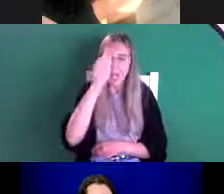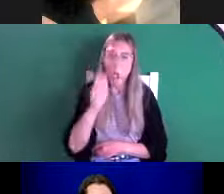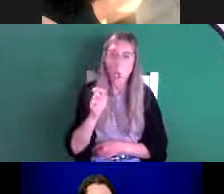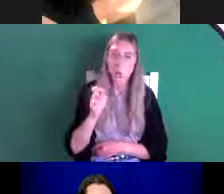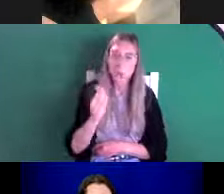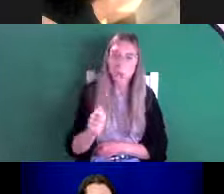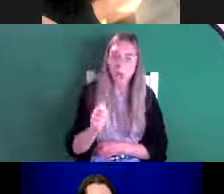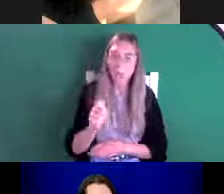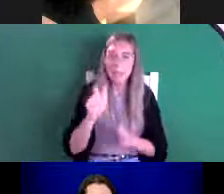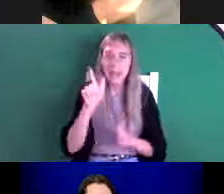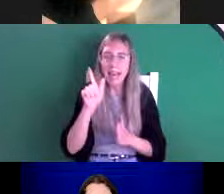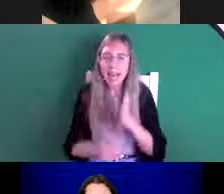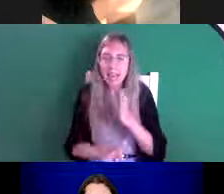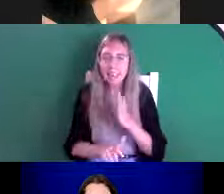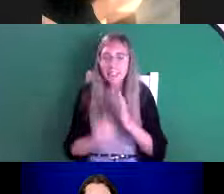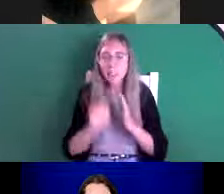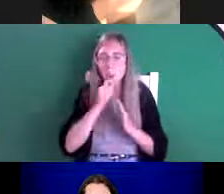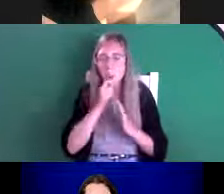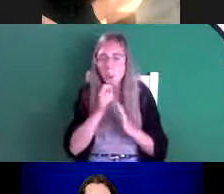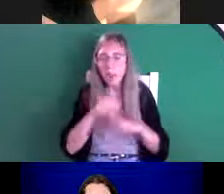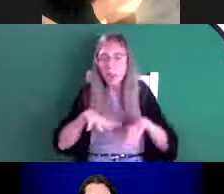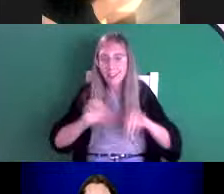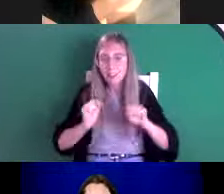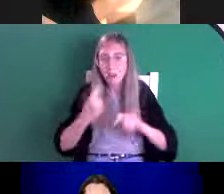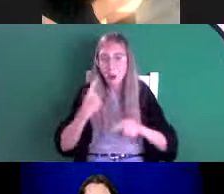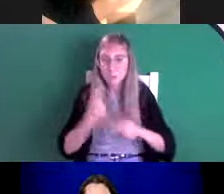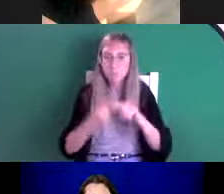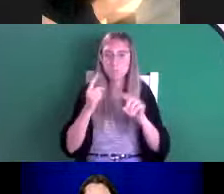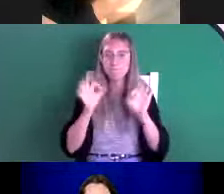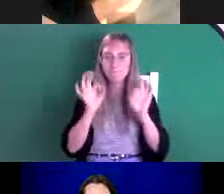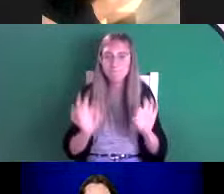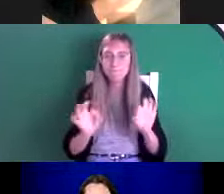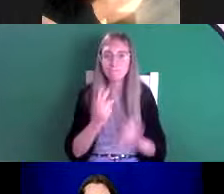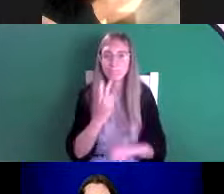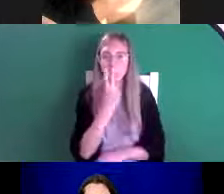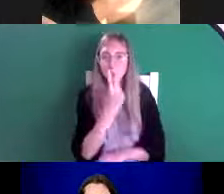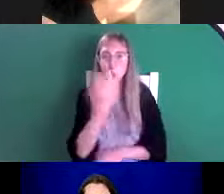but we will kick off again at 2 55 so just to have a five minute break from the screen